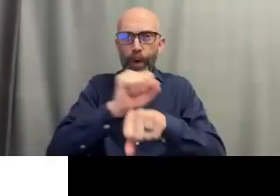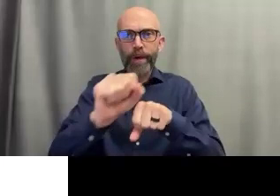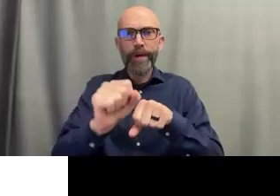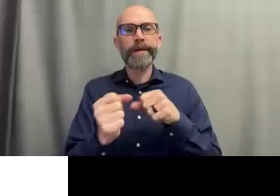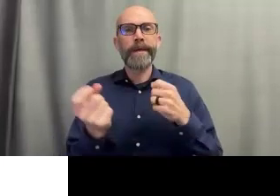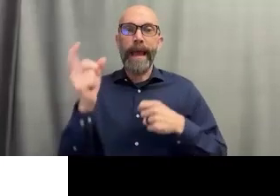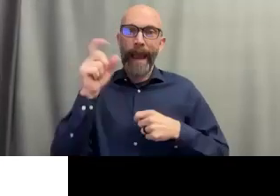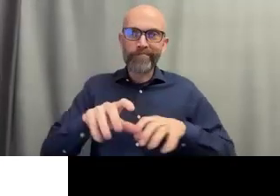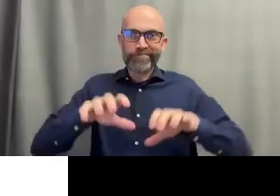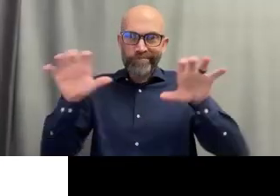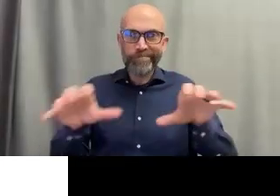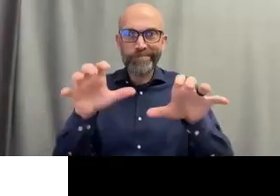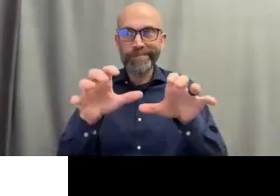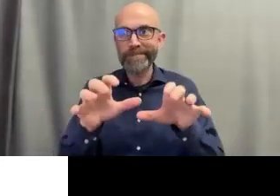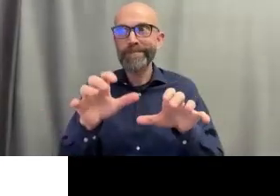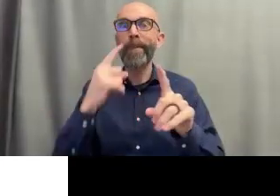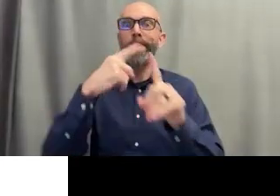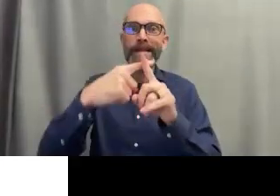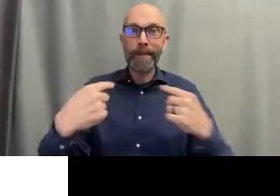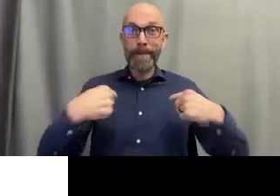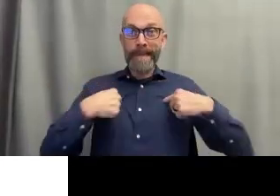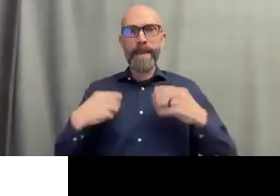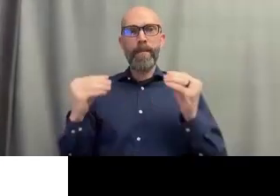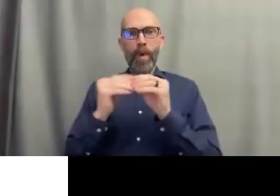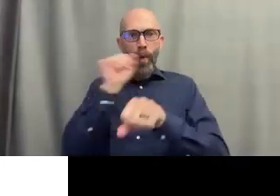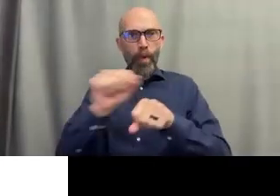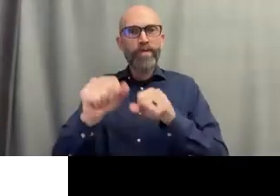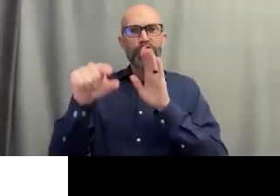I'm giving myself more work grading that I shouldn't have to do.